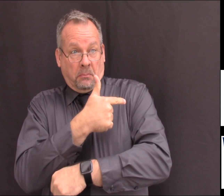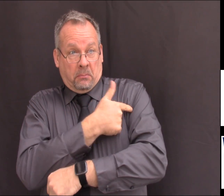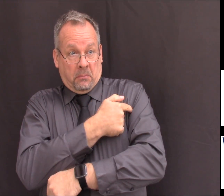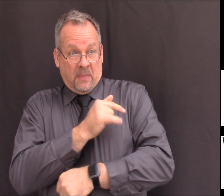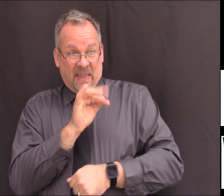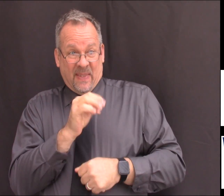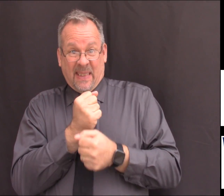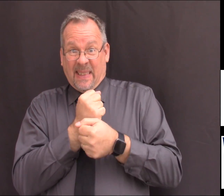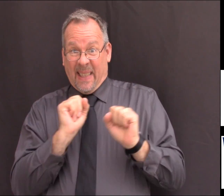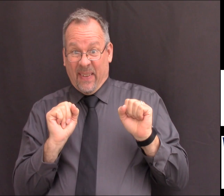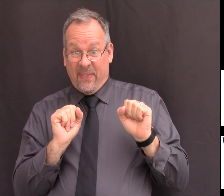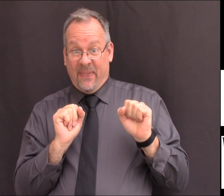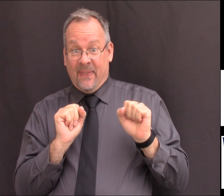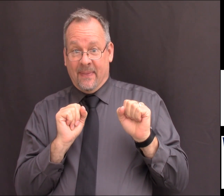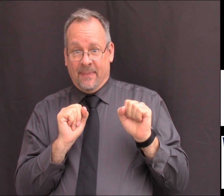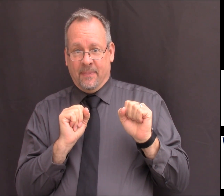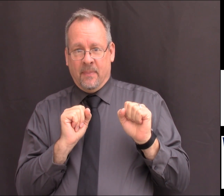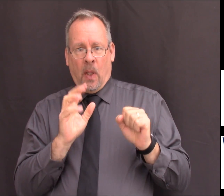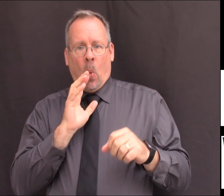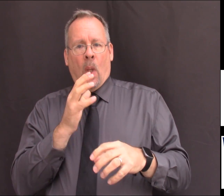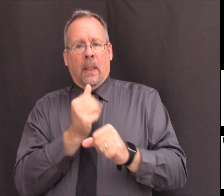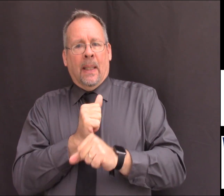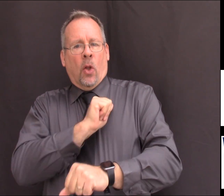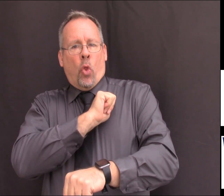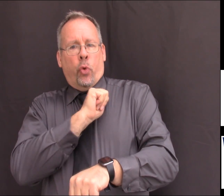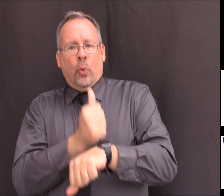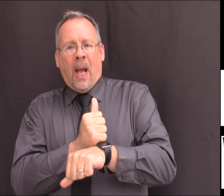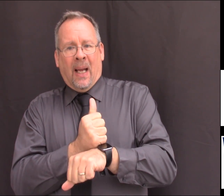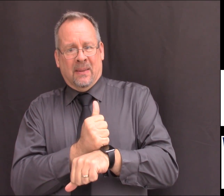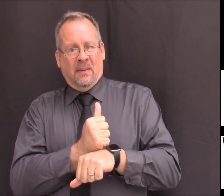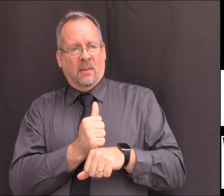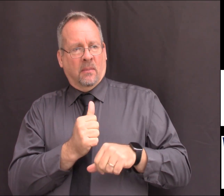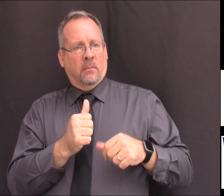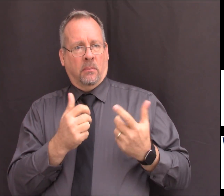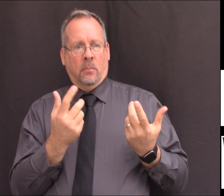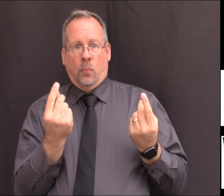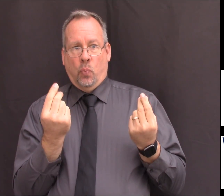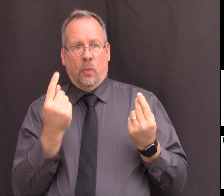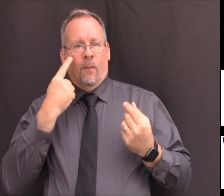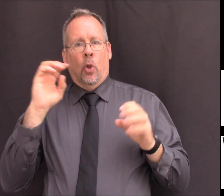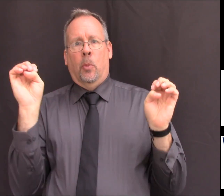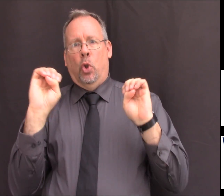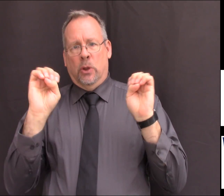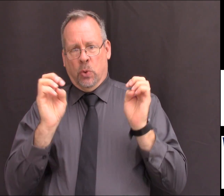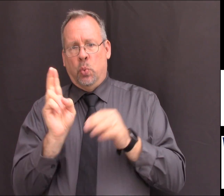Frontline essential workers may be most likely to receive the vaccine through employer-based vaccination clinics.